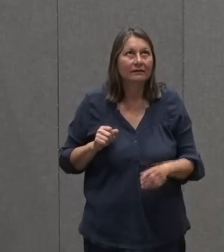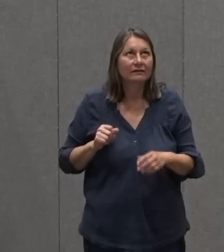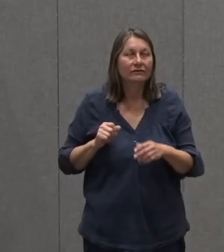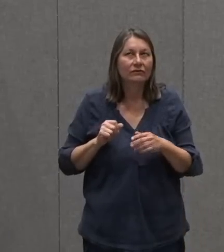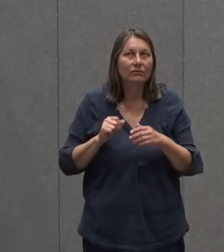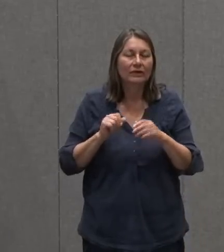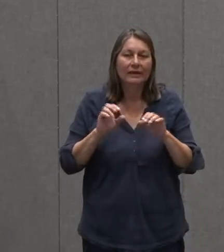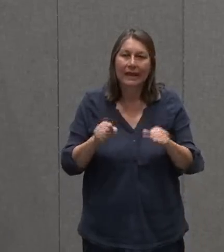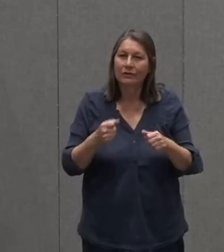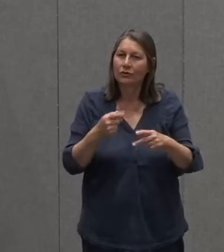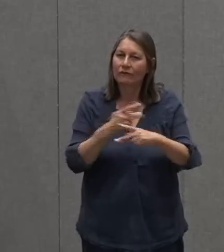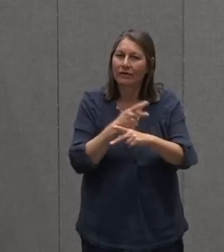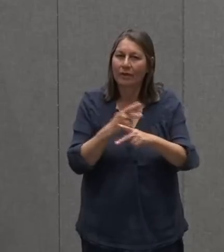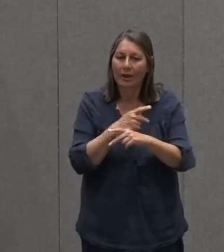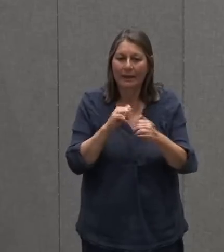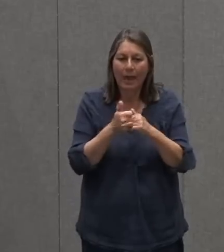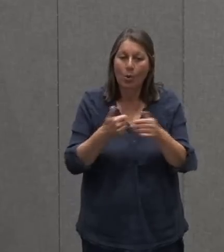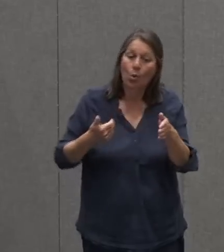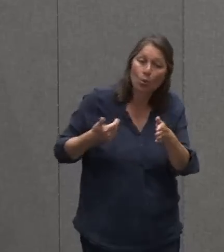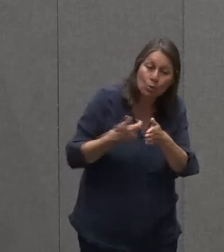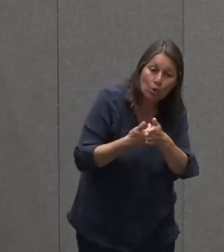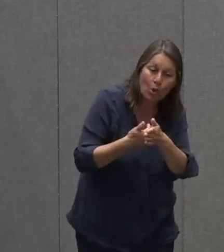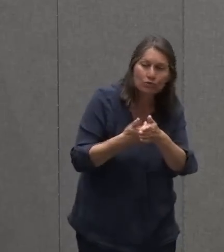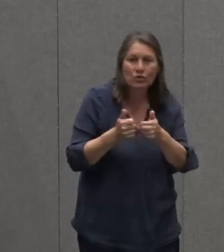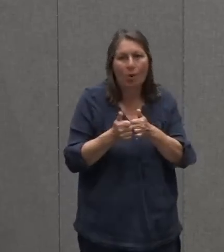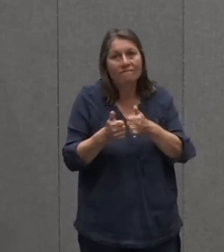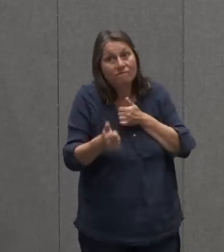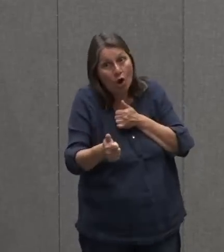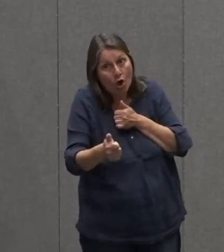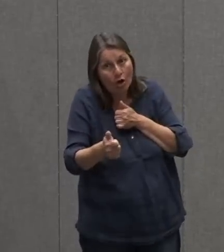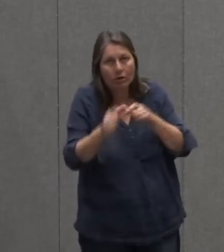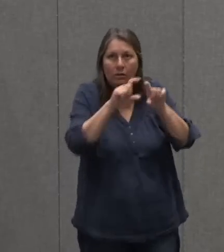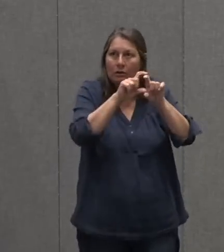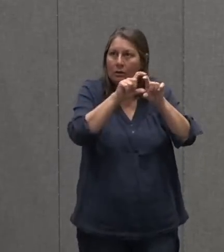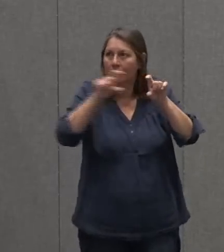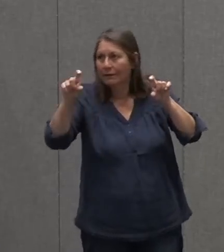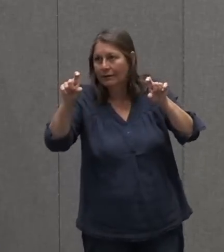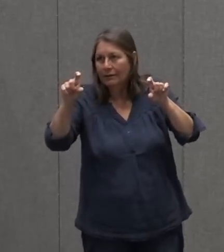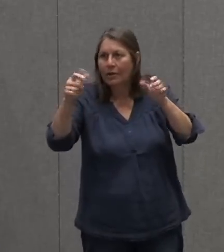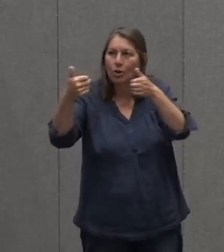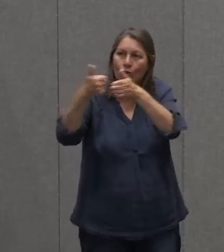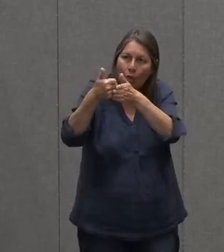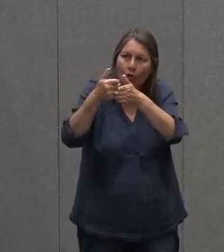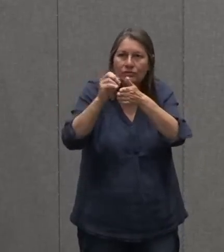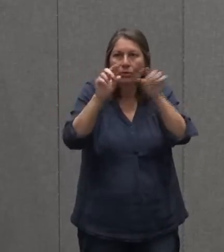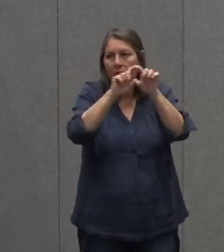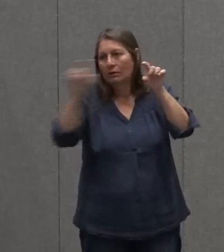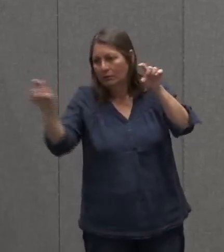or in-between the numbers are from each other just by looking at the patterns that they're creating from that?